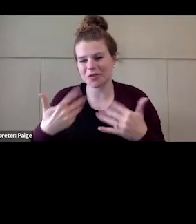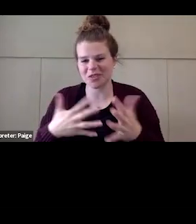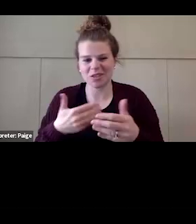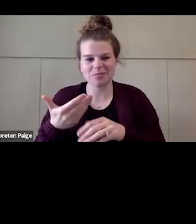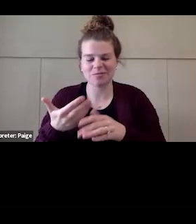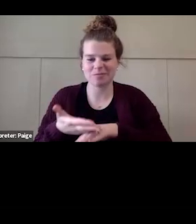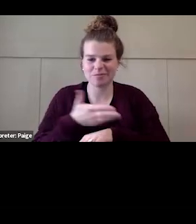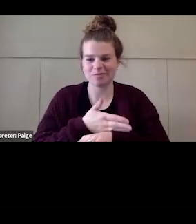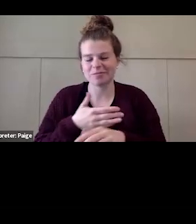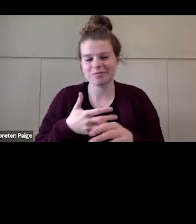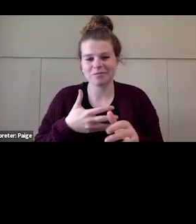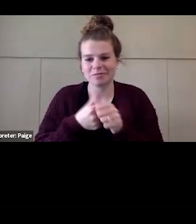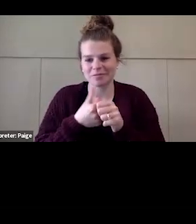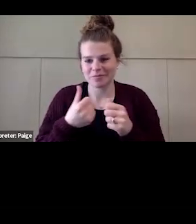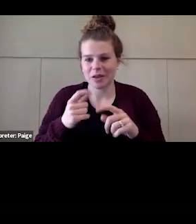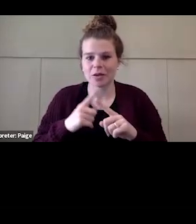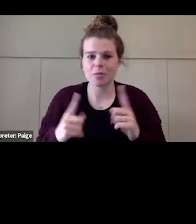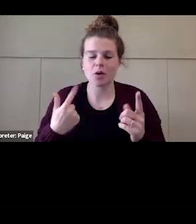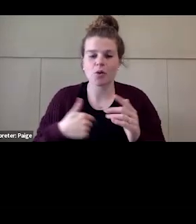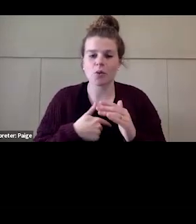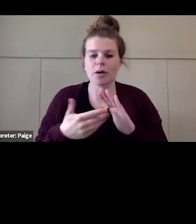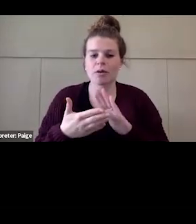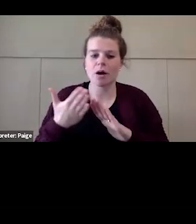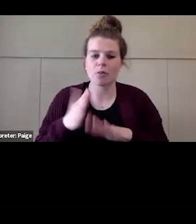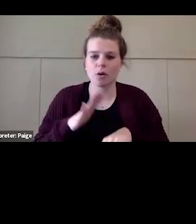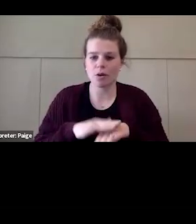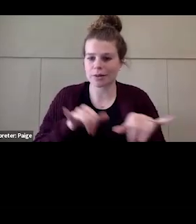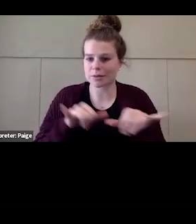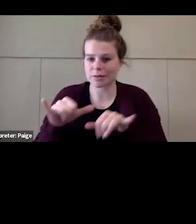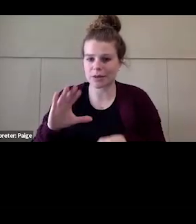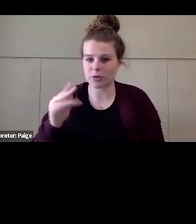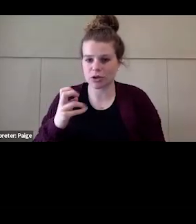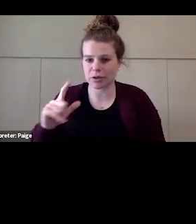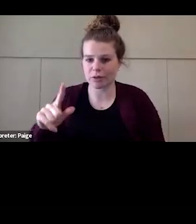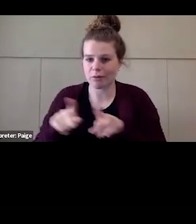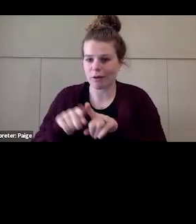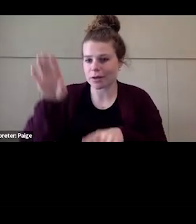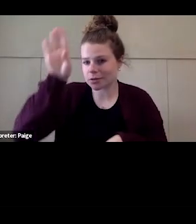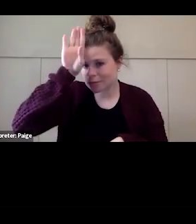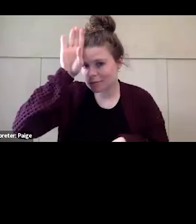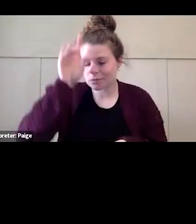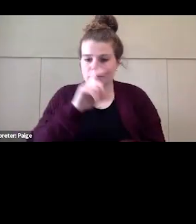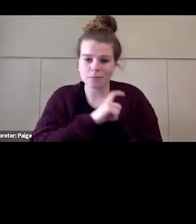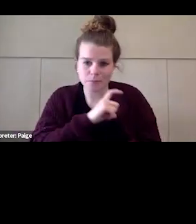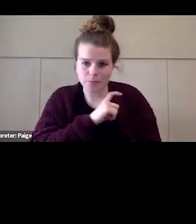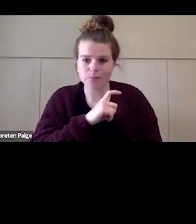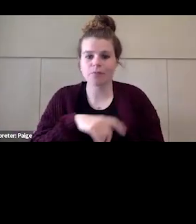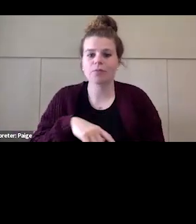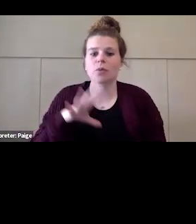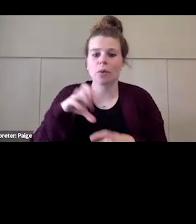But we operate on the same channels as our fire departments and our police department and our EMS department within the city.